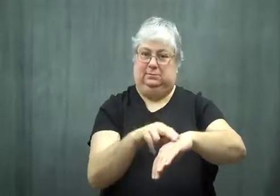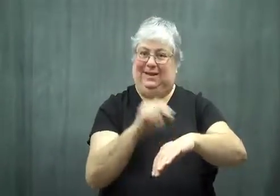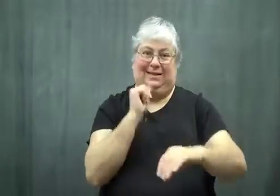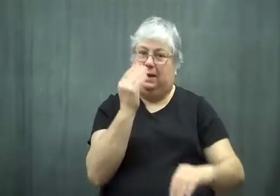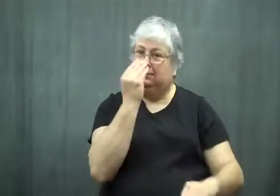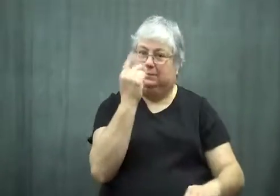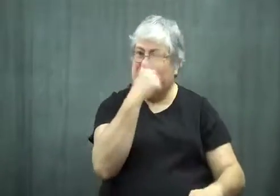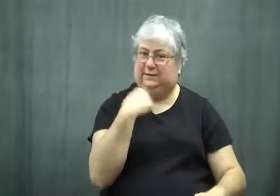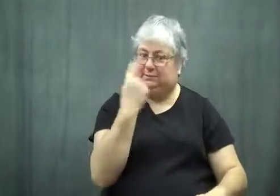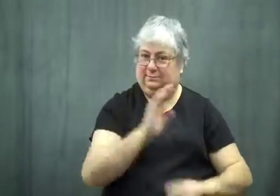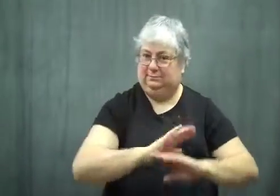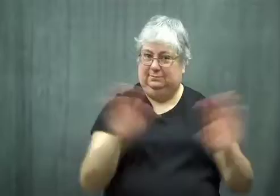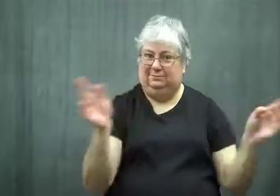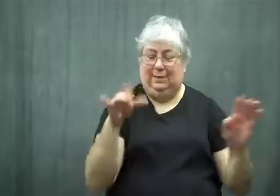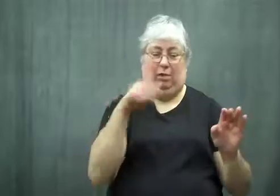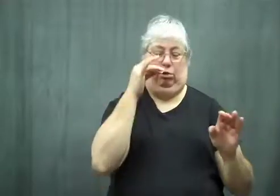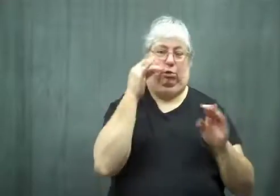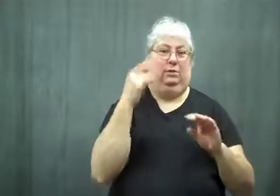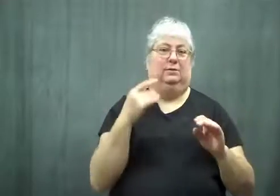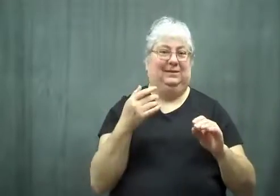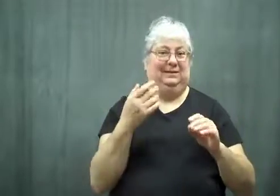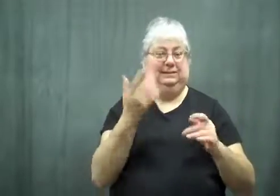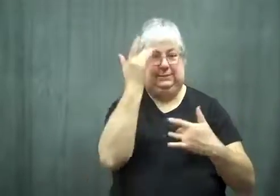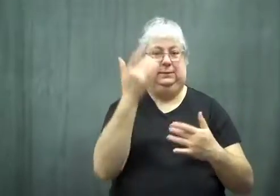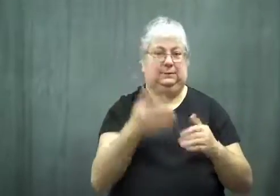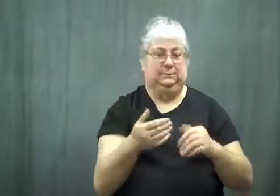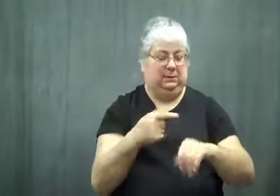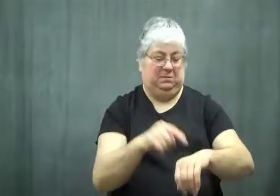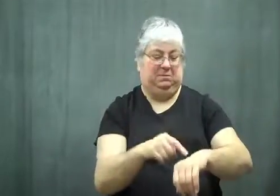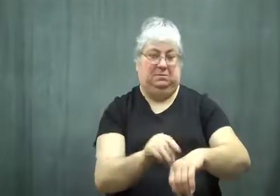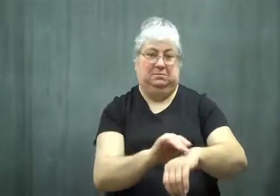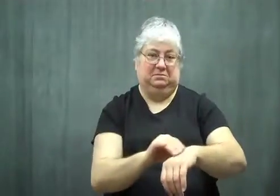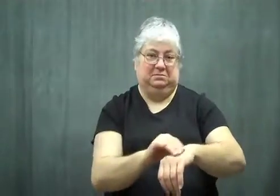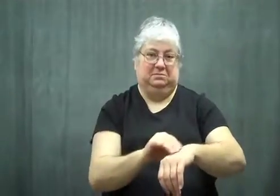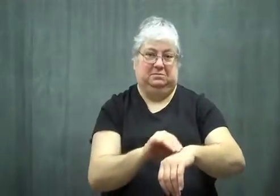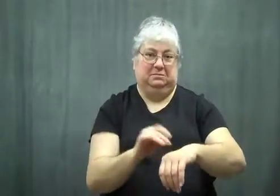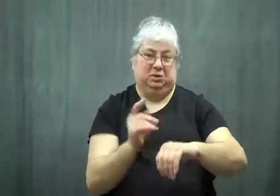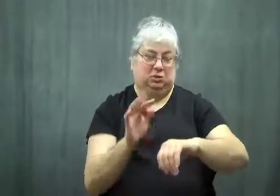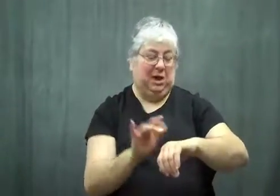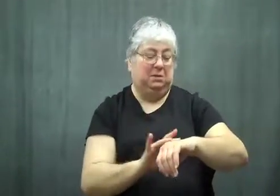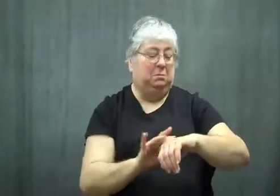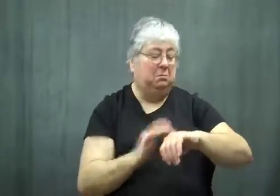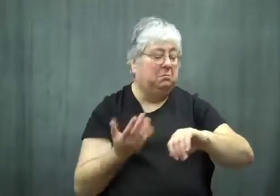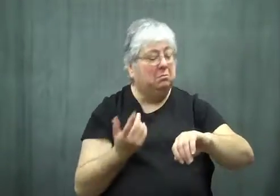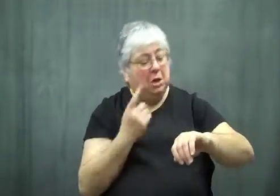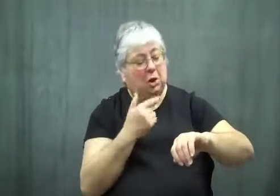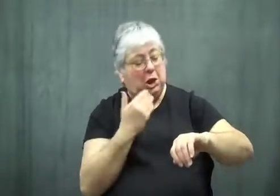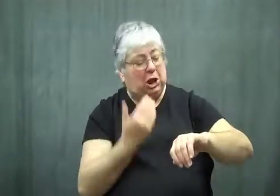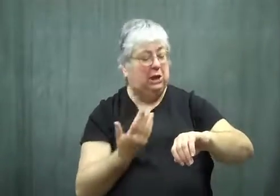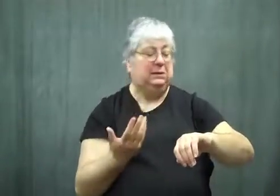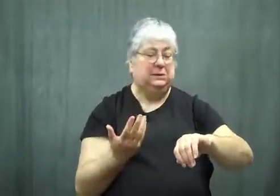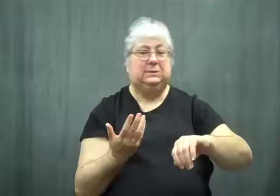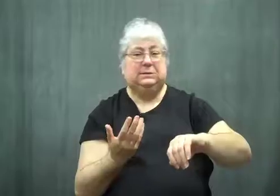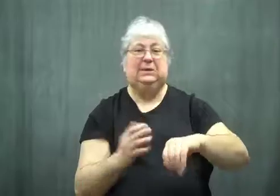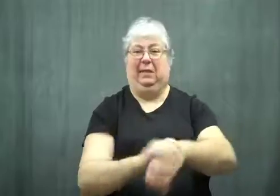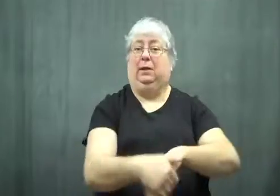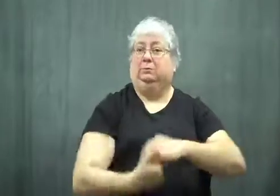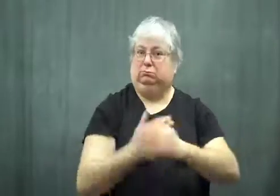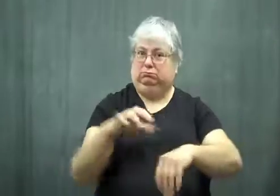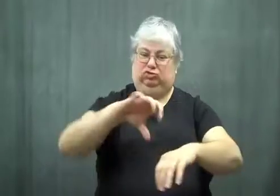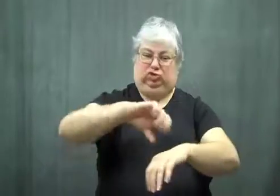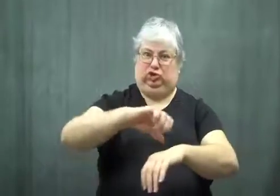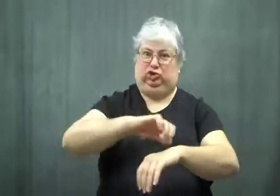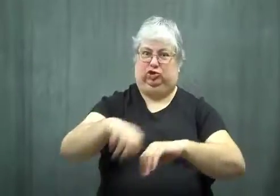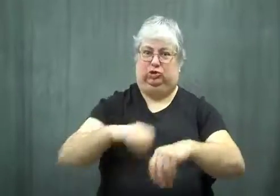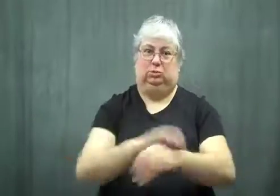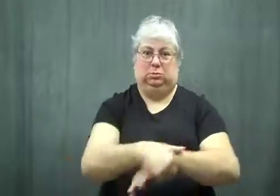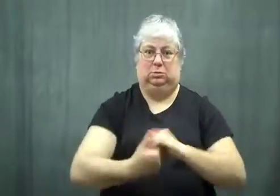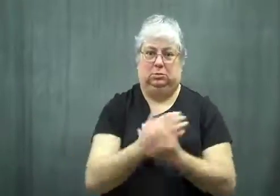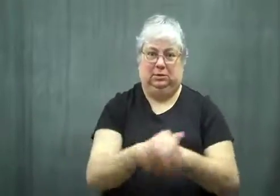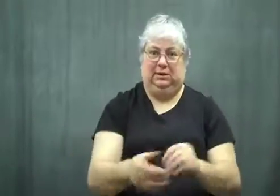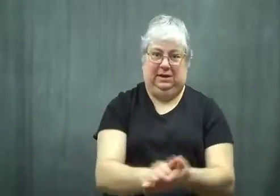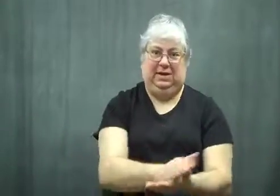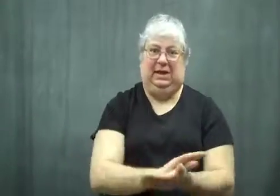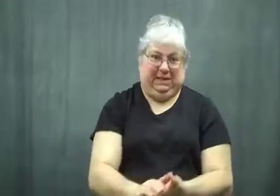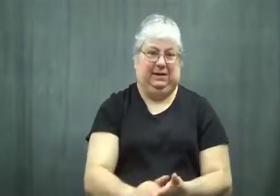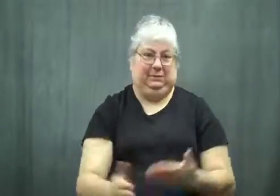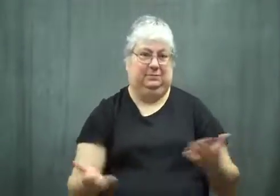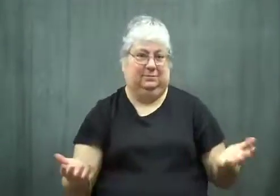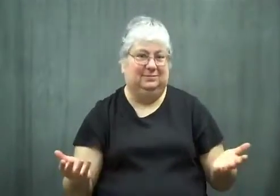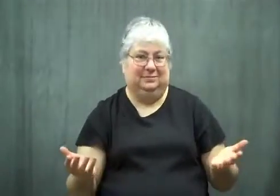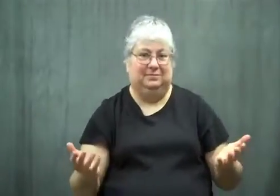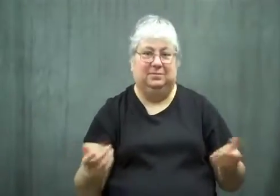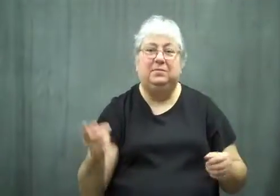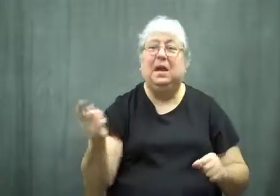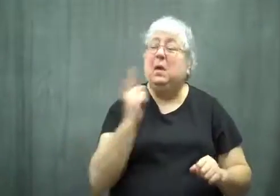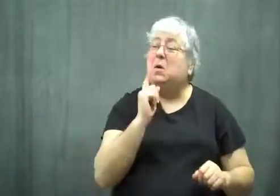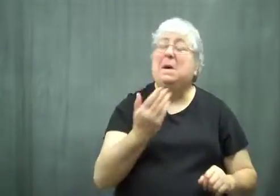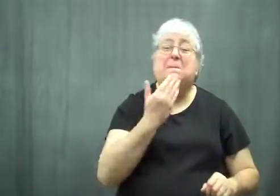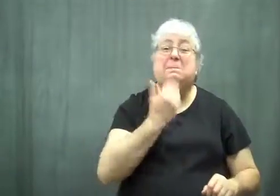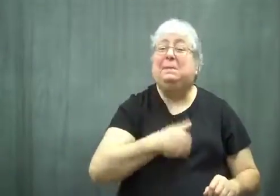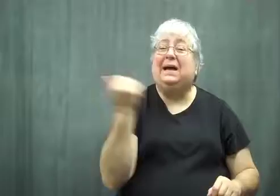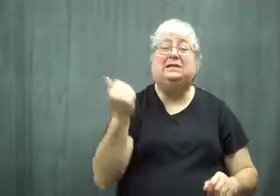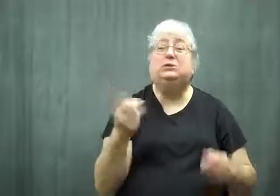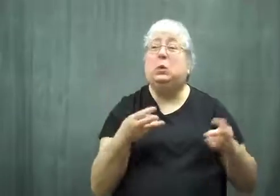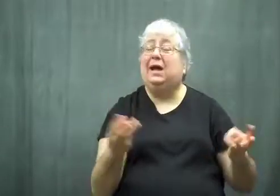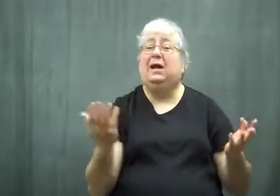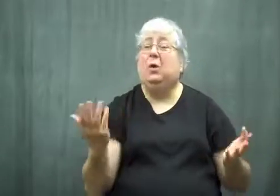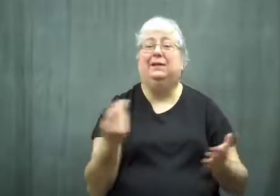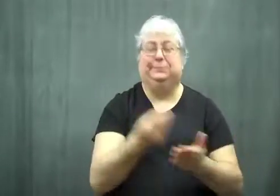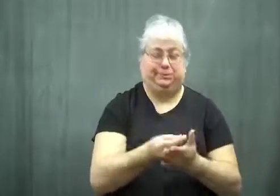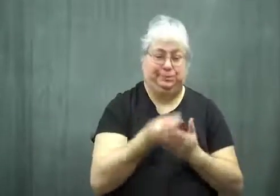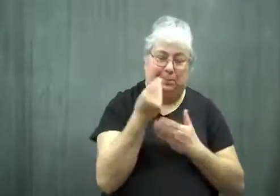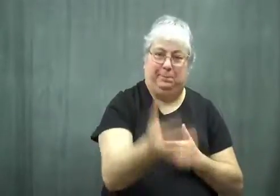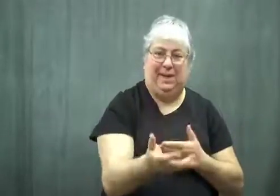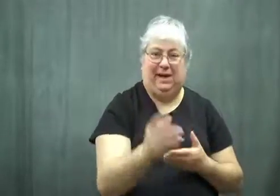Don't put it on your face, where it can make you sick. Put it on your hand and see if it looks ok.